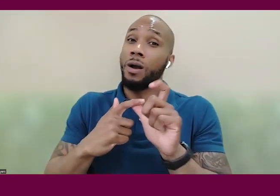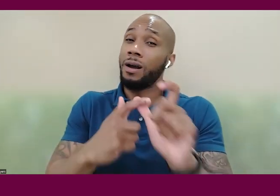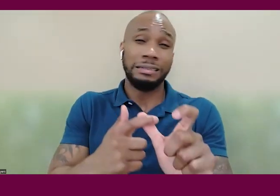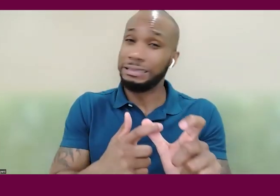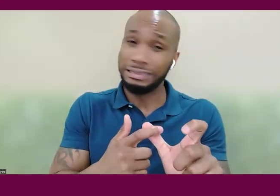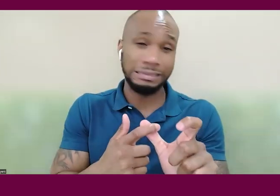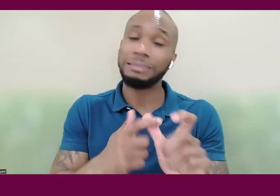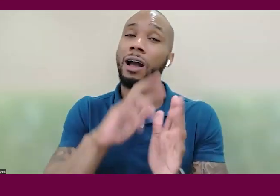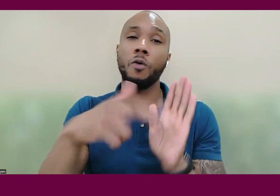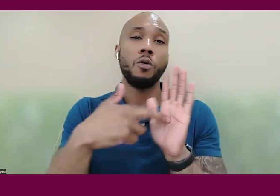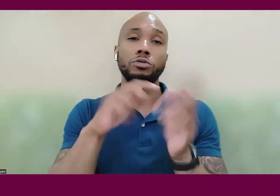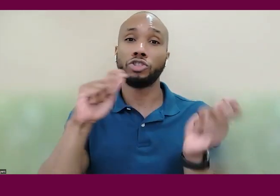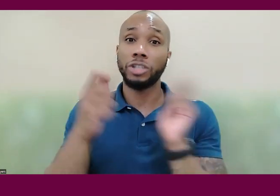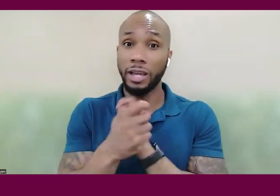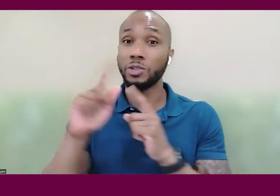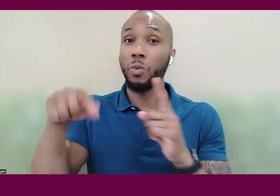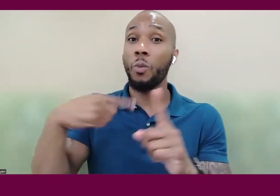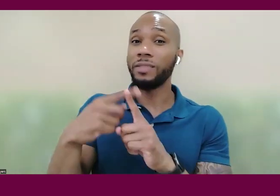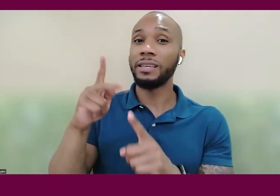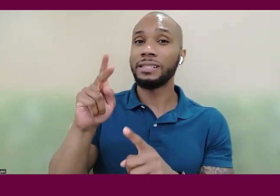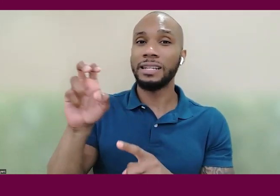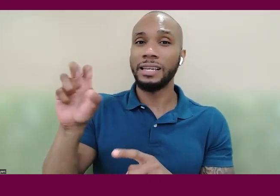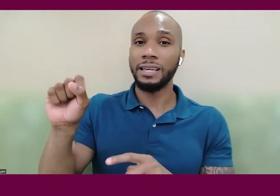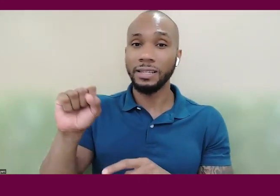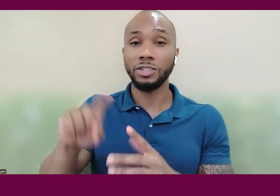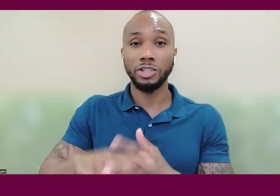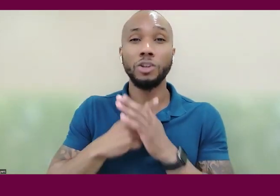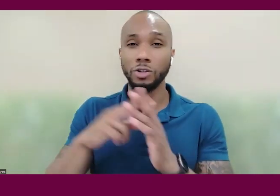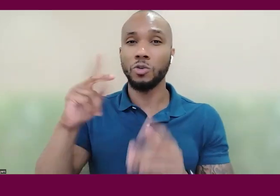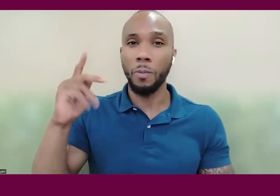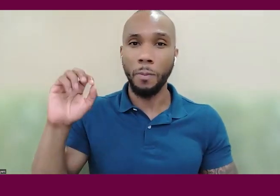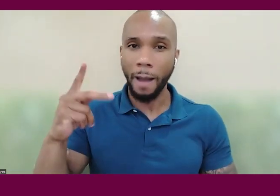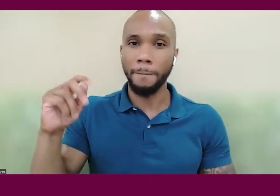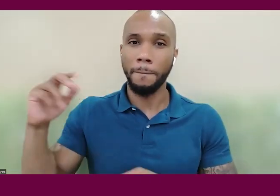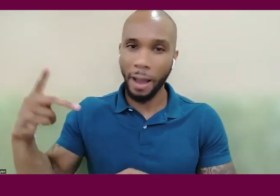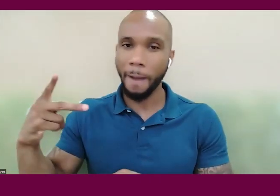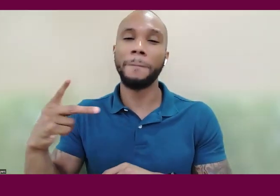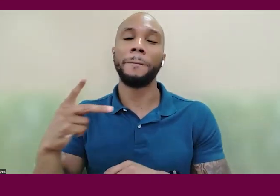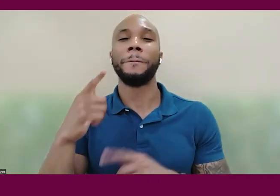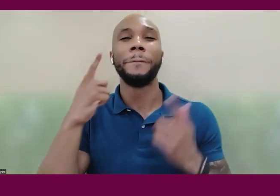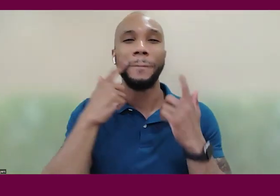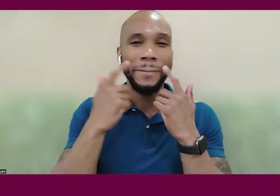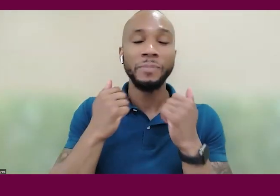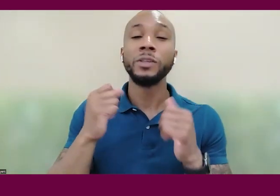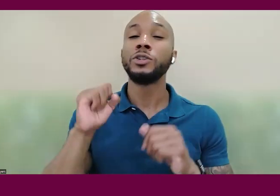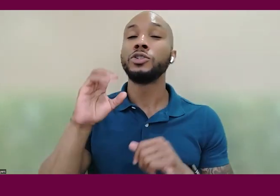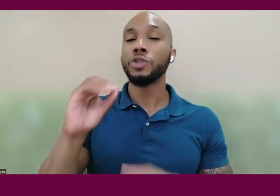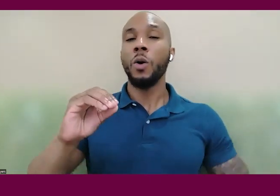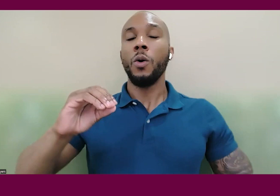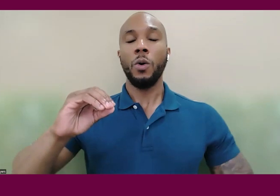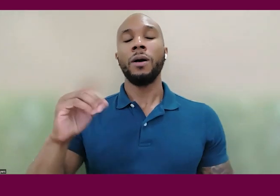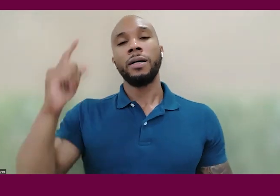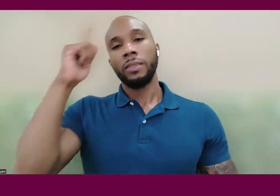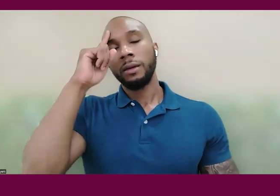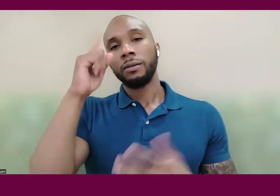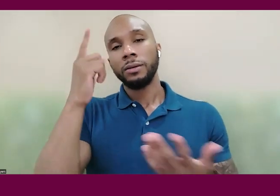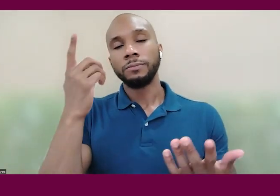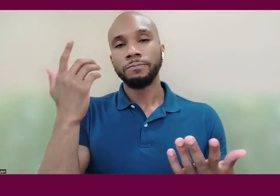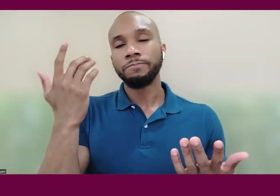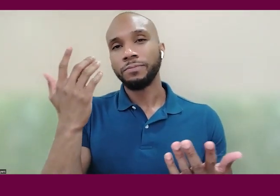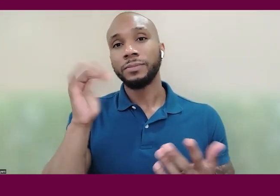Our roles change real quick when these knees start popping.